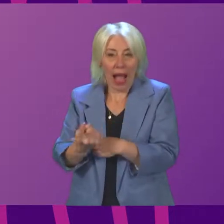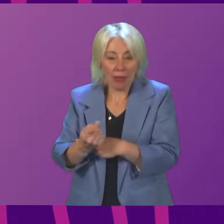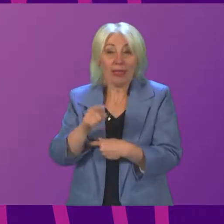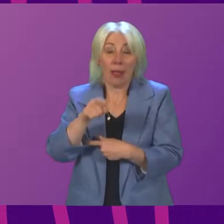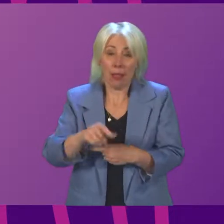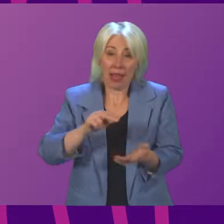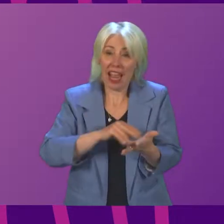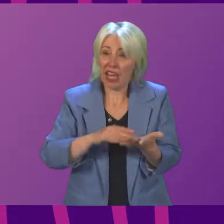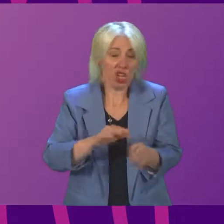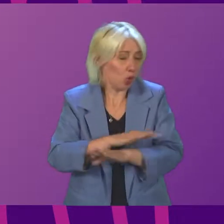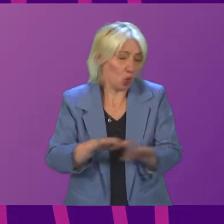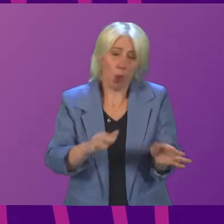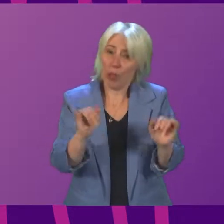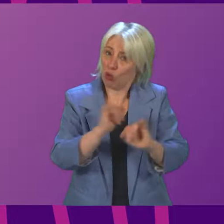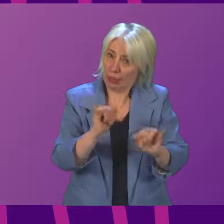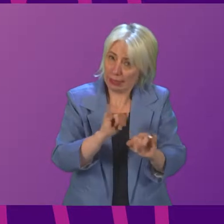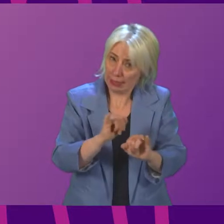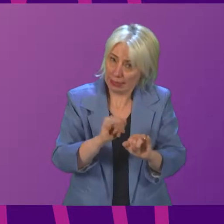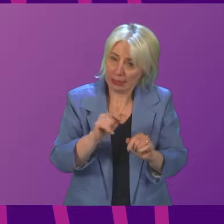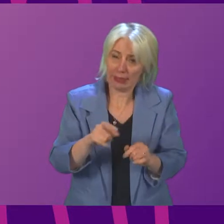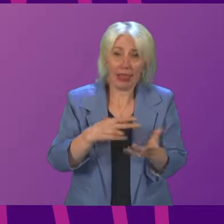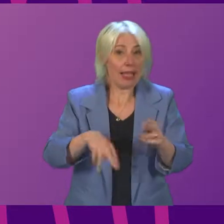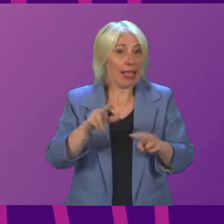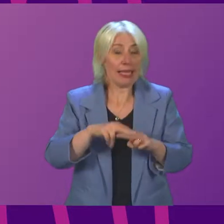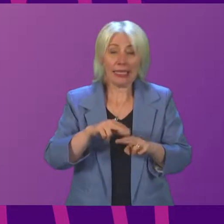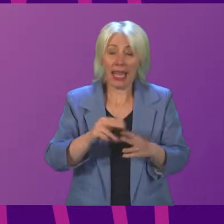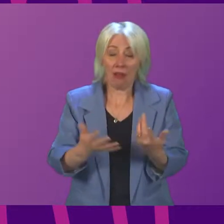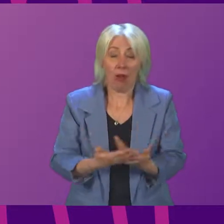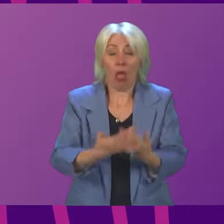in crisis and our front-line staff would not be overwhelmed to the point that we are now.